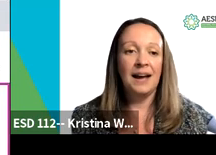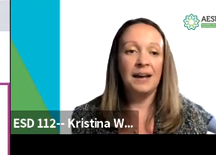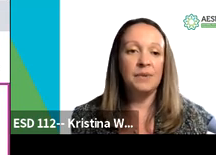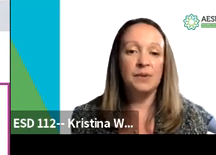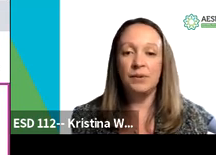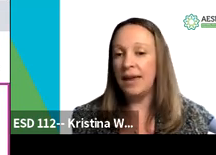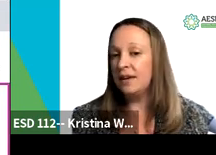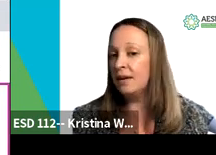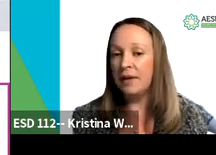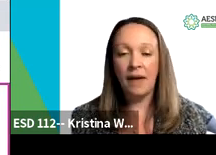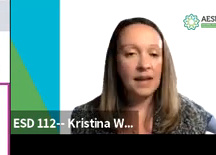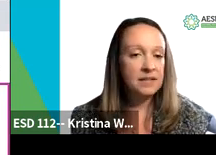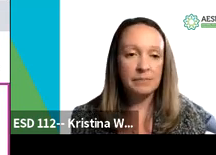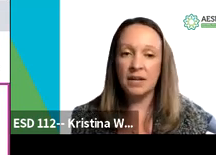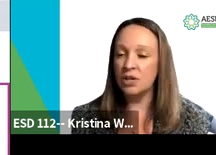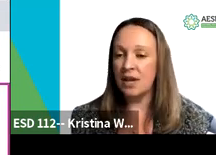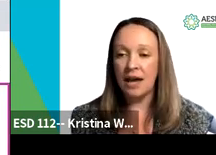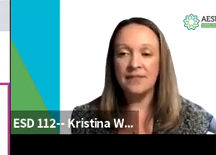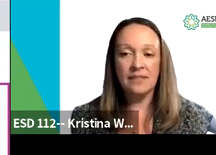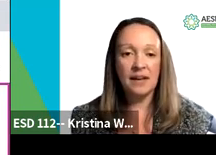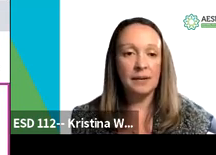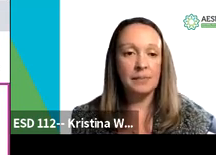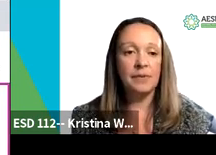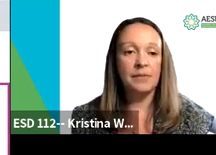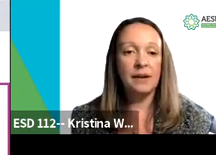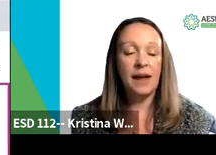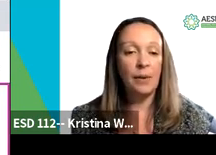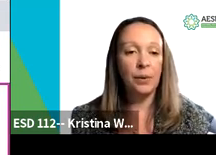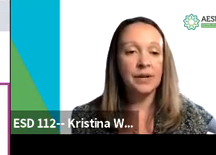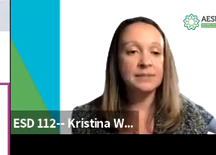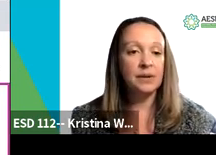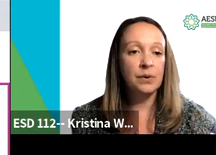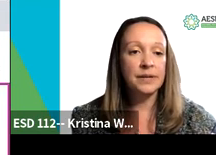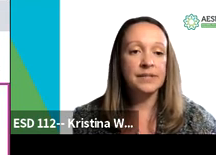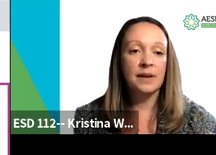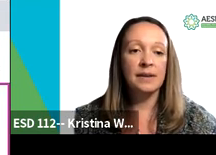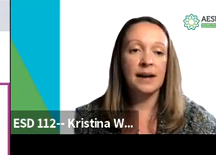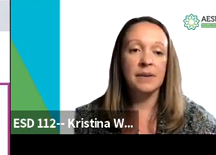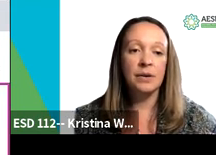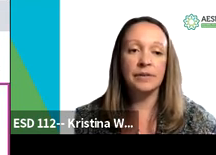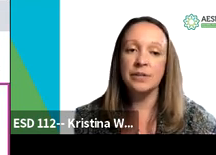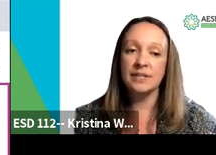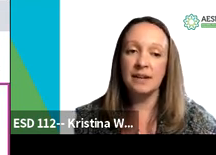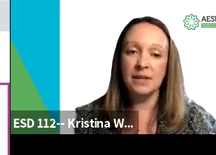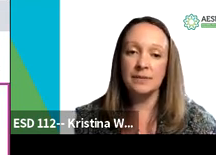ESD 112-- Kristina Wambold: I'm ending up on that landing page because I've set that up and how I organize my course. And now I'm going to go over to assignments.